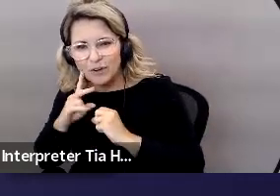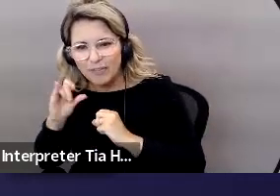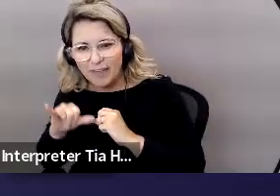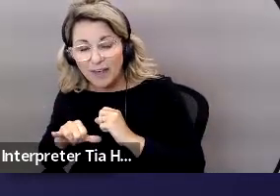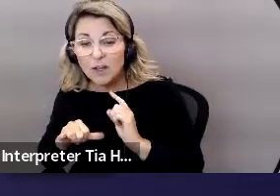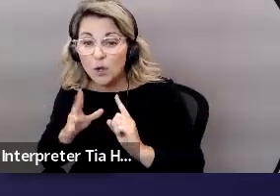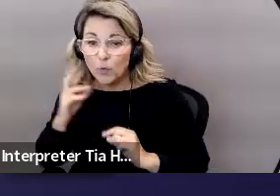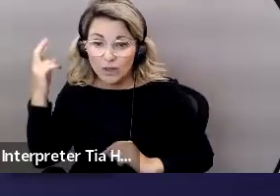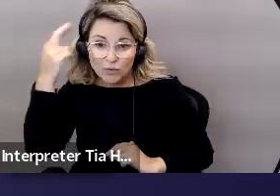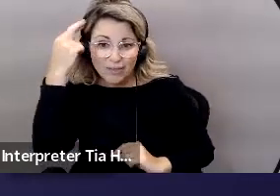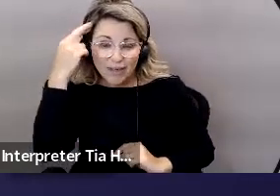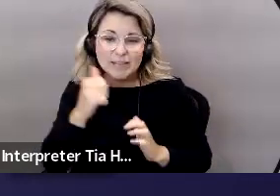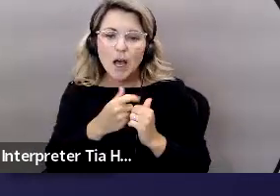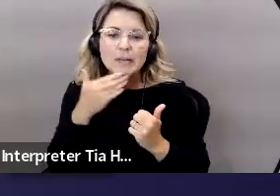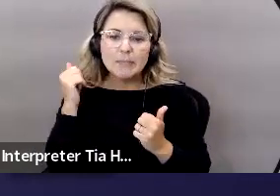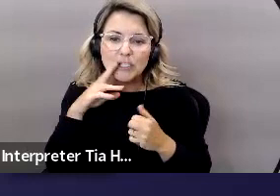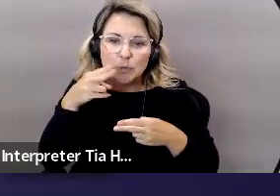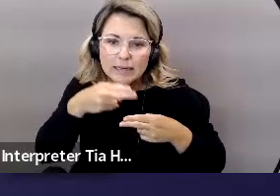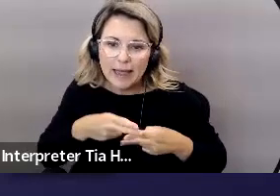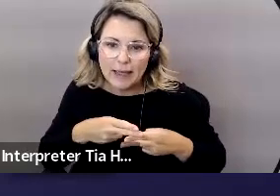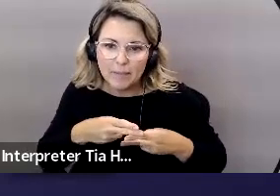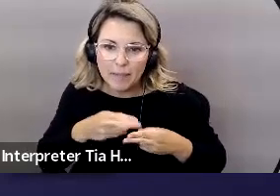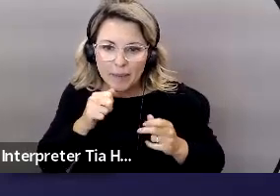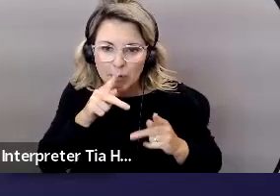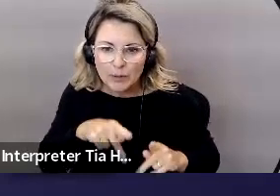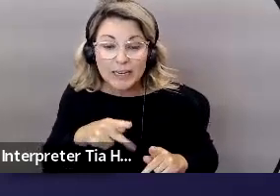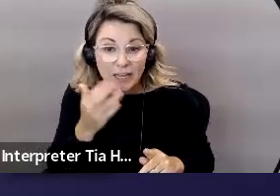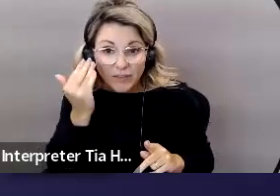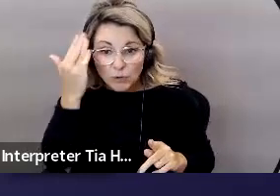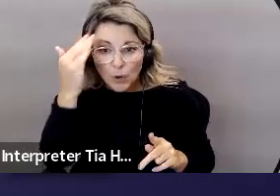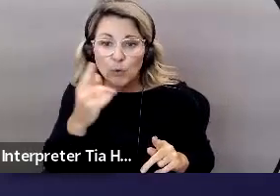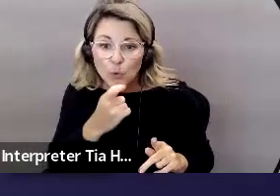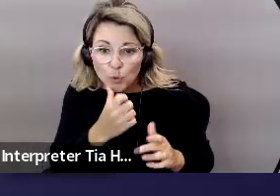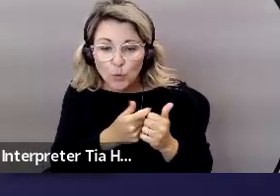always best to name personnel when you can. If you know who's going to be working on a project